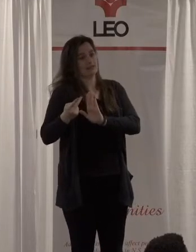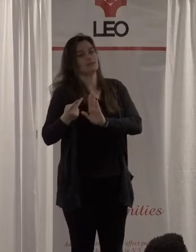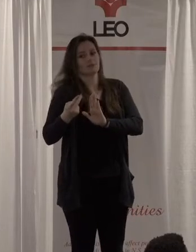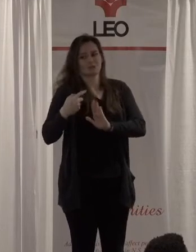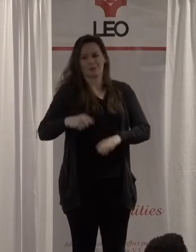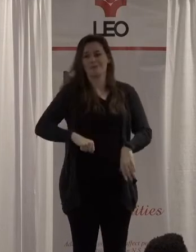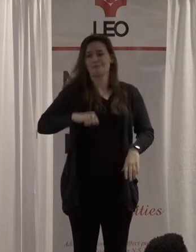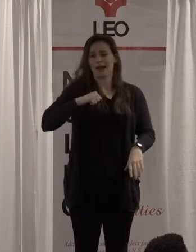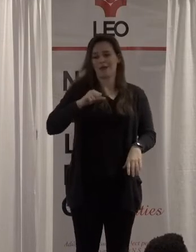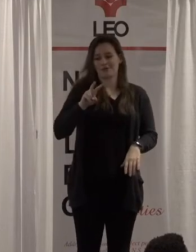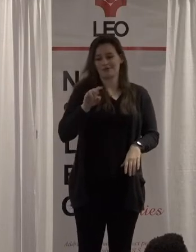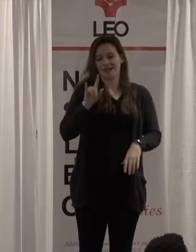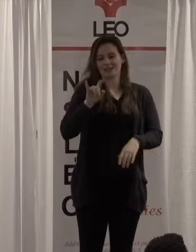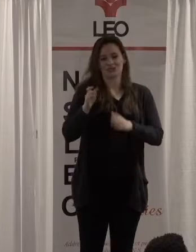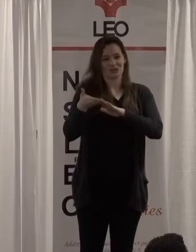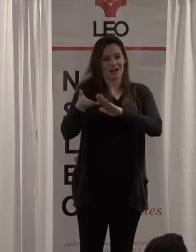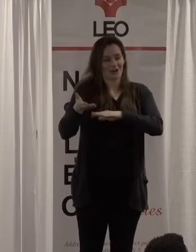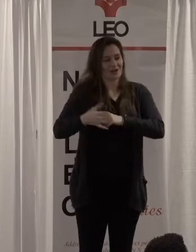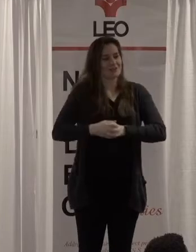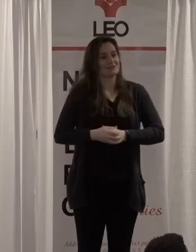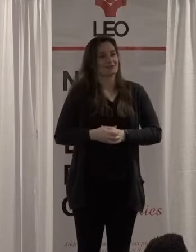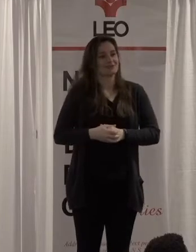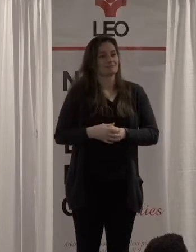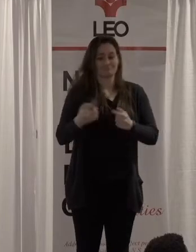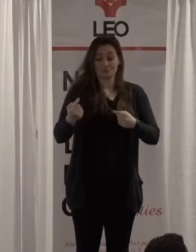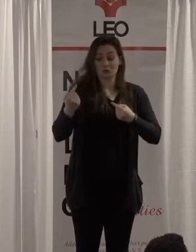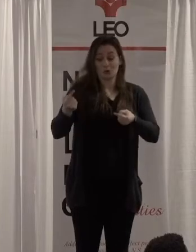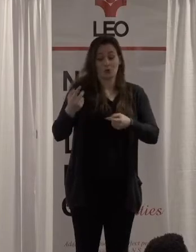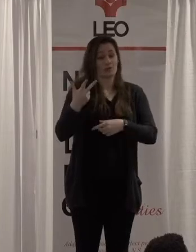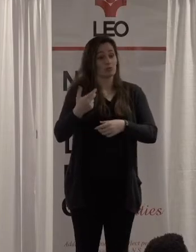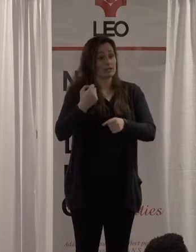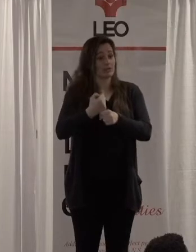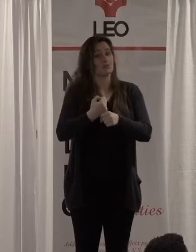AND OVER THE PAST THREE YEARS I HAVE REALLY HAD THE PRIVILEGE OF WORKING